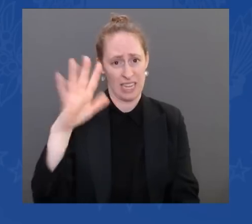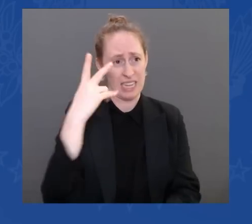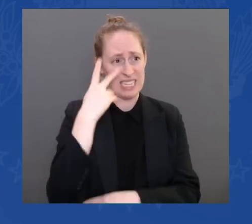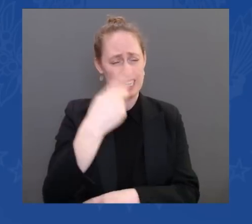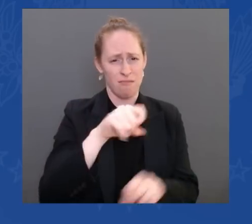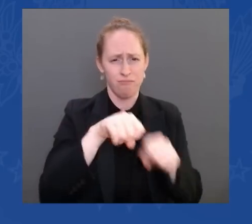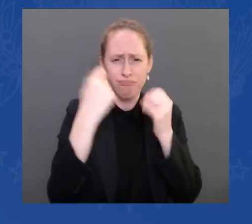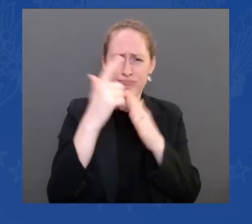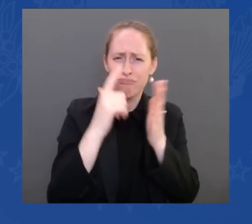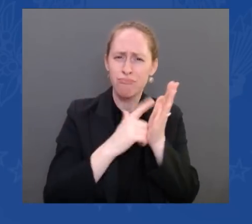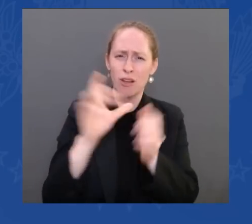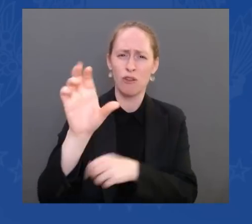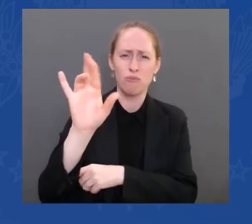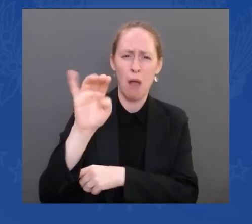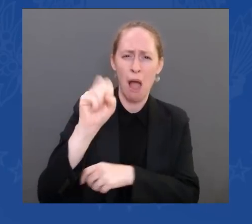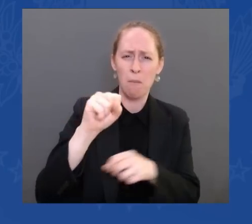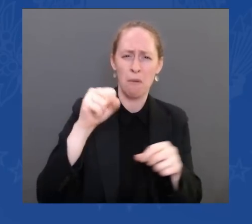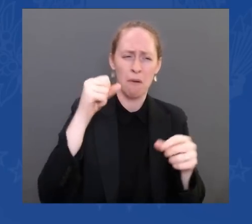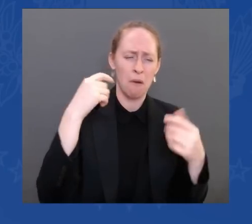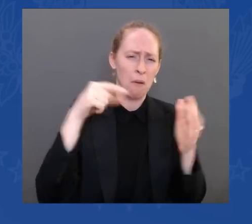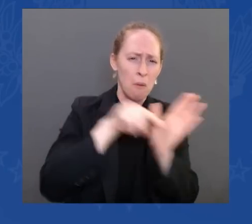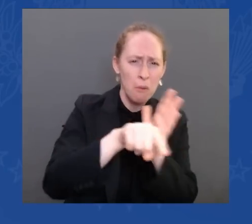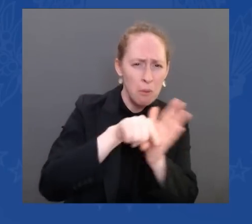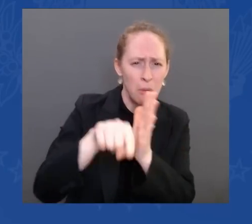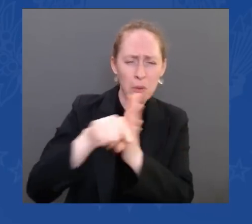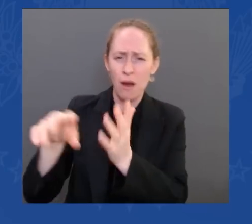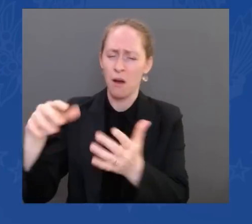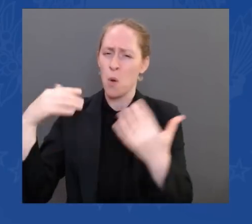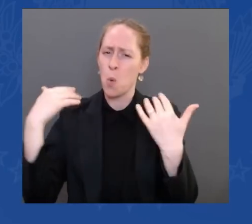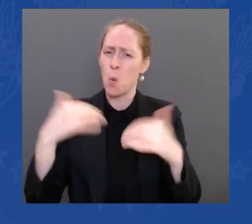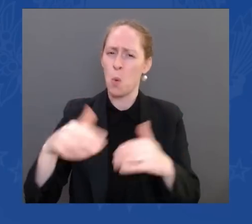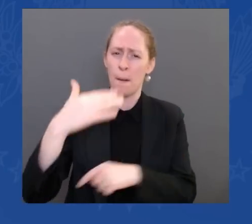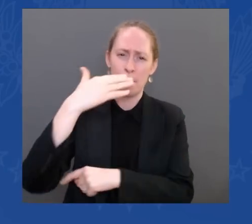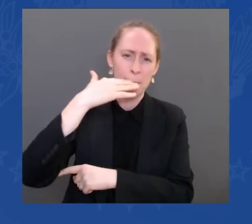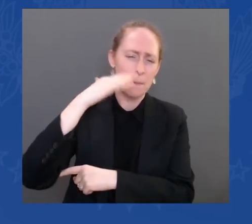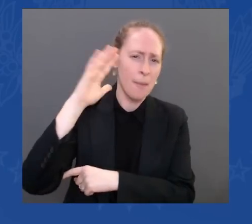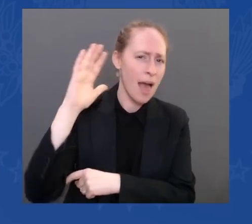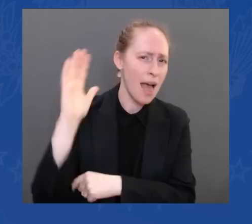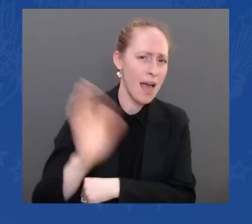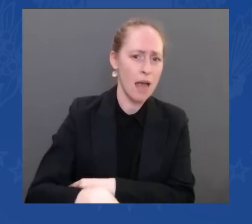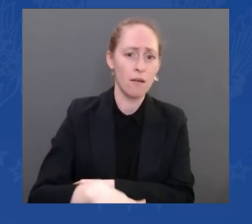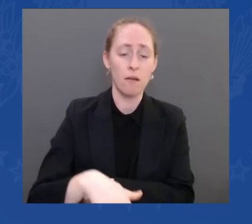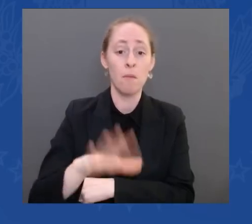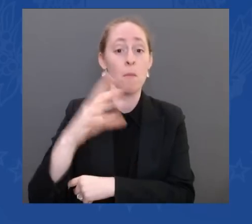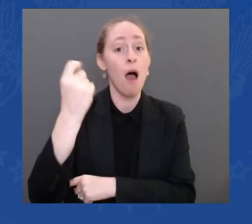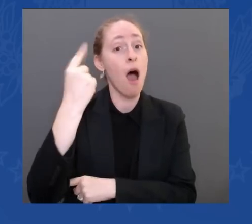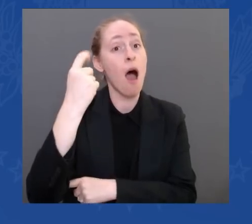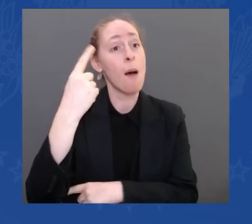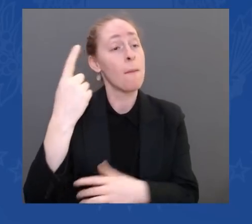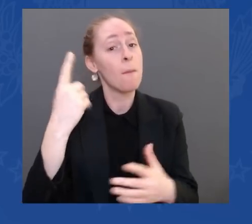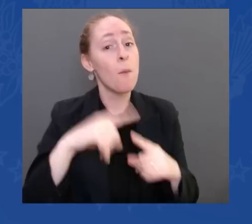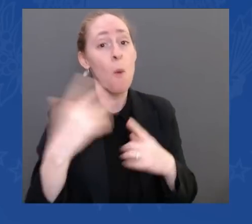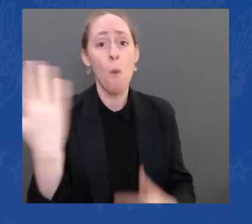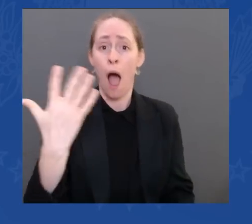that makes so much of this possible. And that's you. It's not hyperbole. It's you. You make it possible.